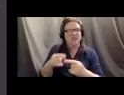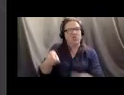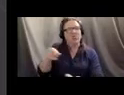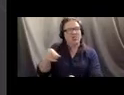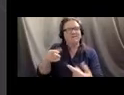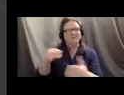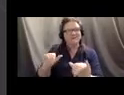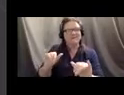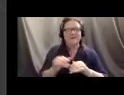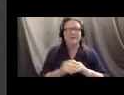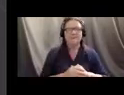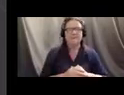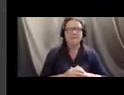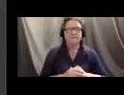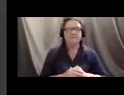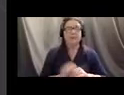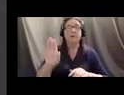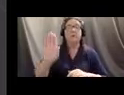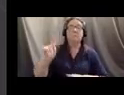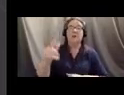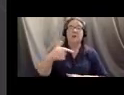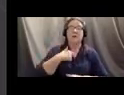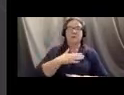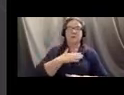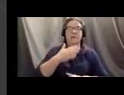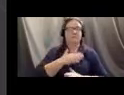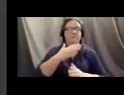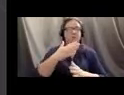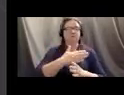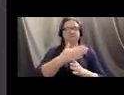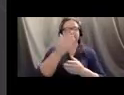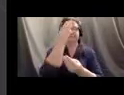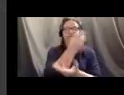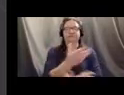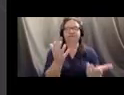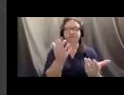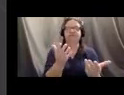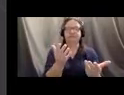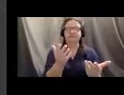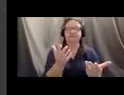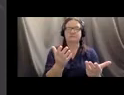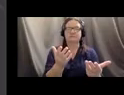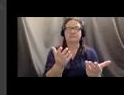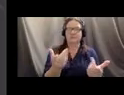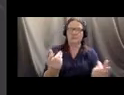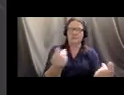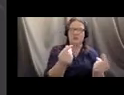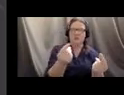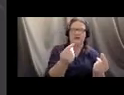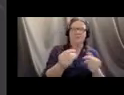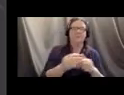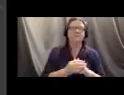But I'm happy to share what we do.